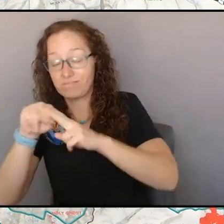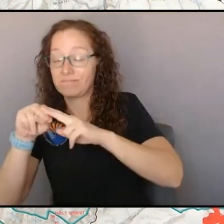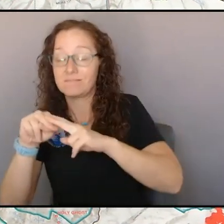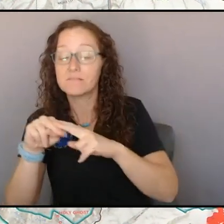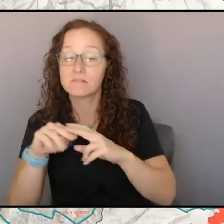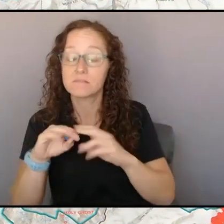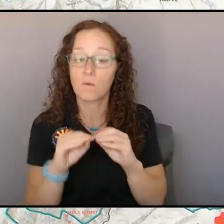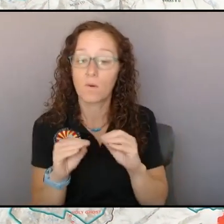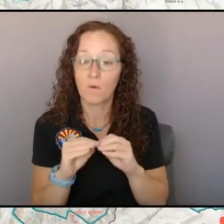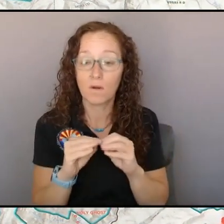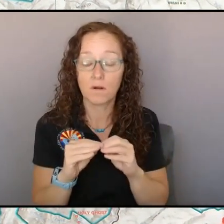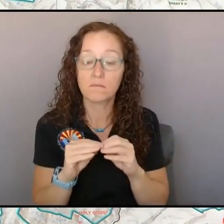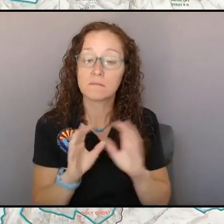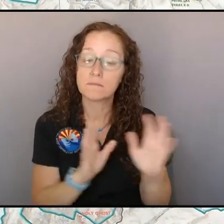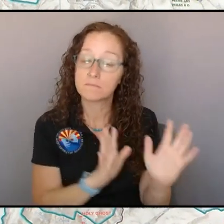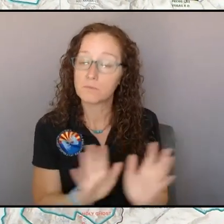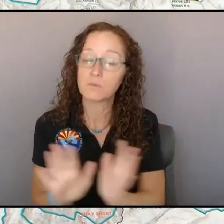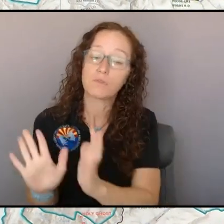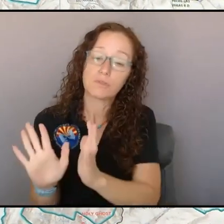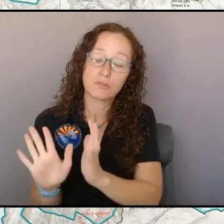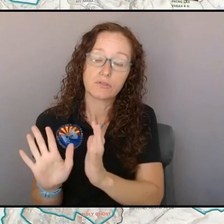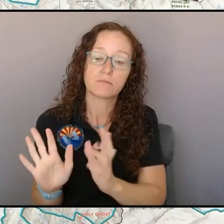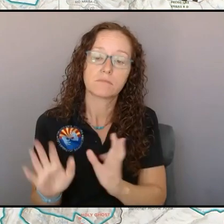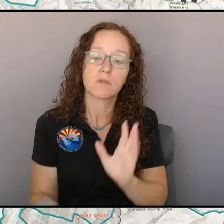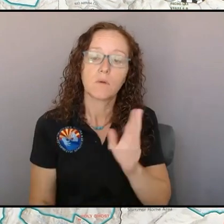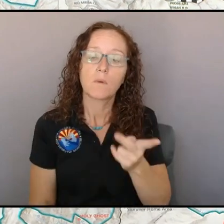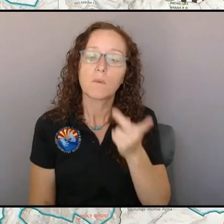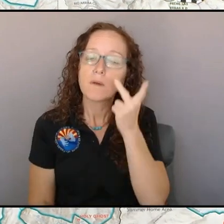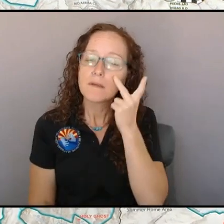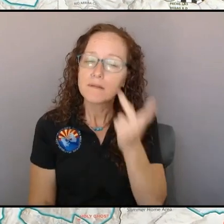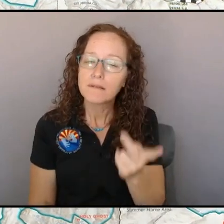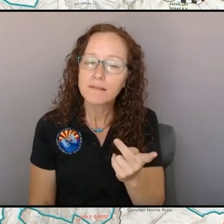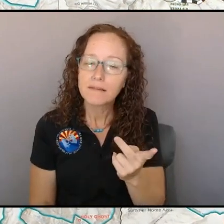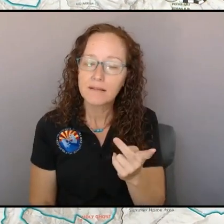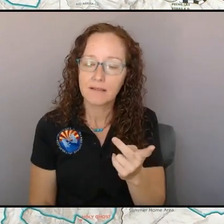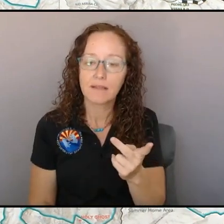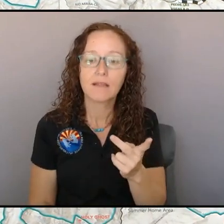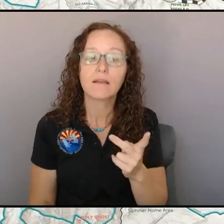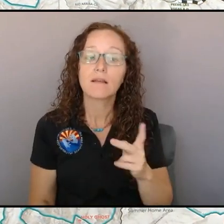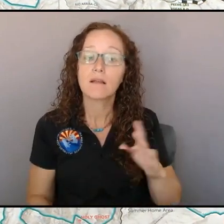better coping of those winds as it gets over into the actual